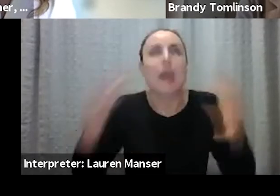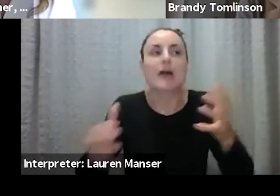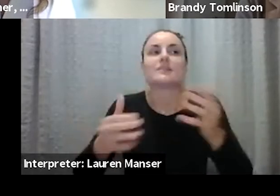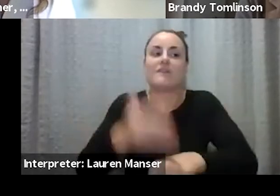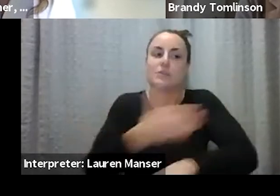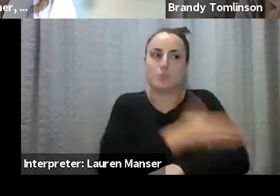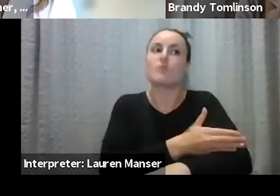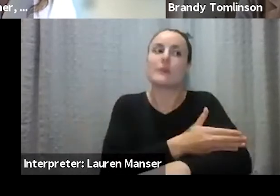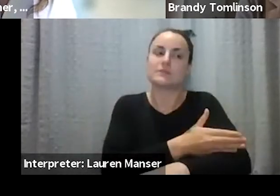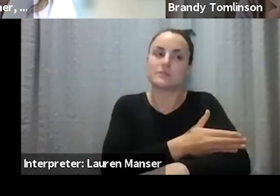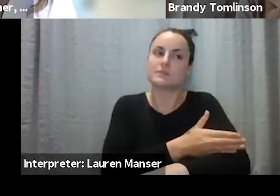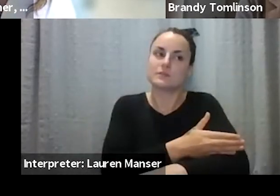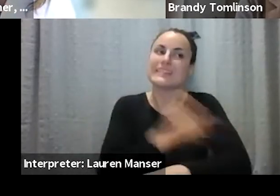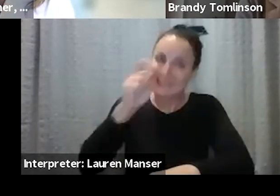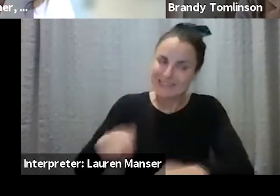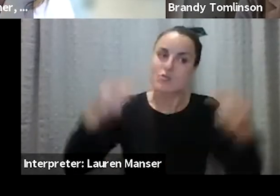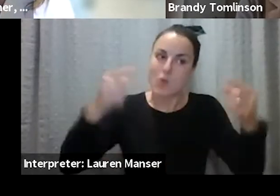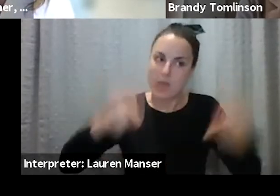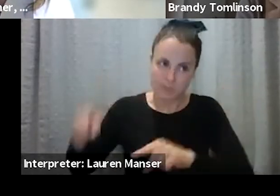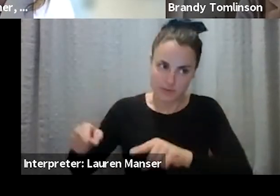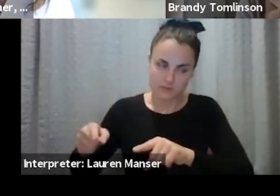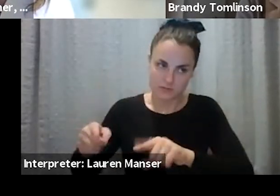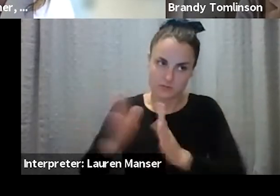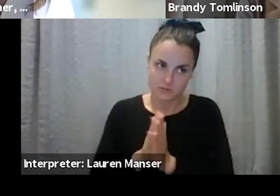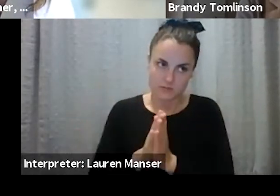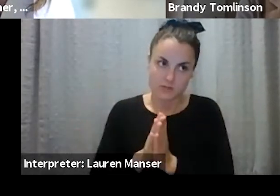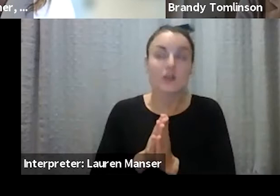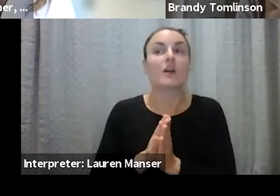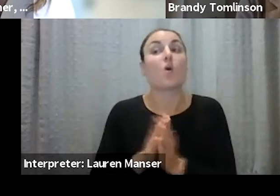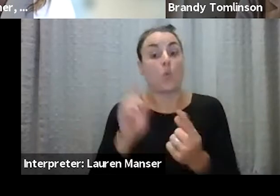not just in encouraging people to disclose a disability, but also in demanding